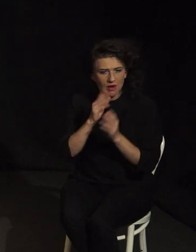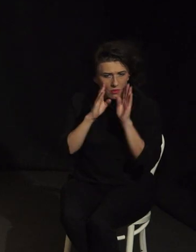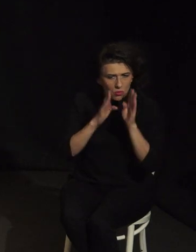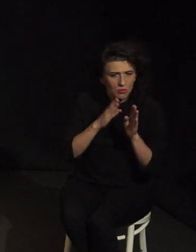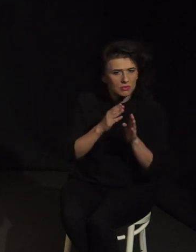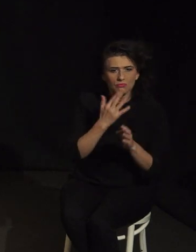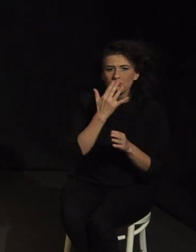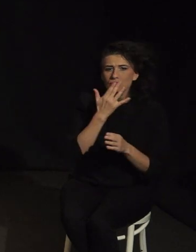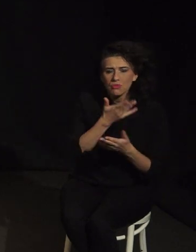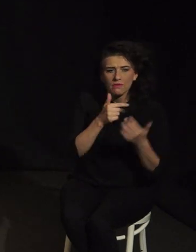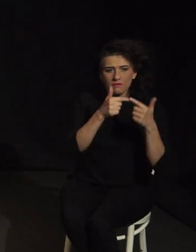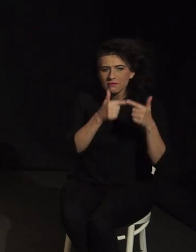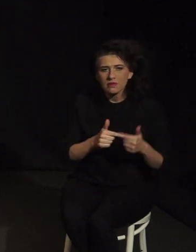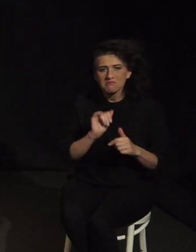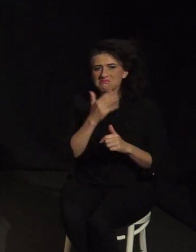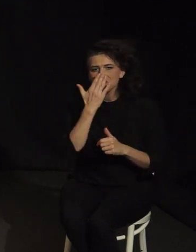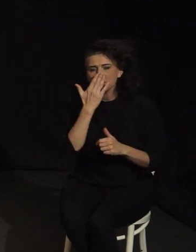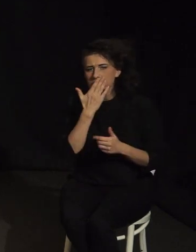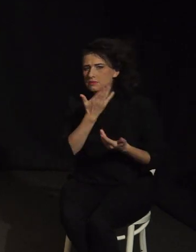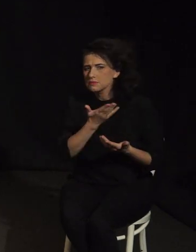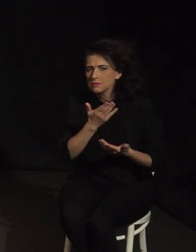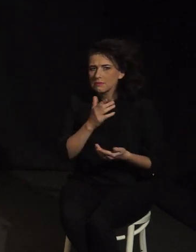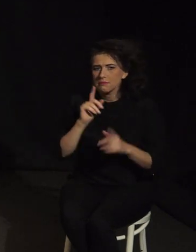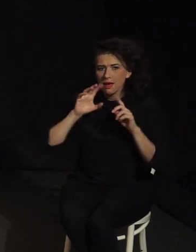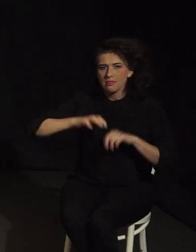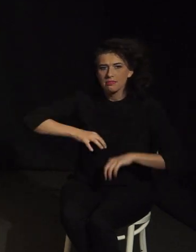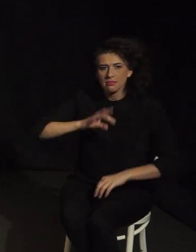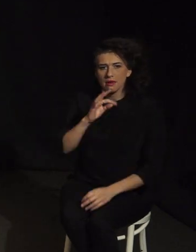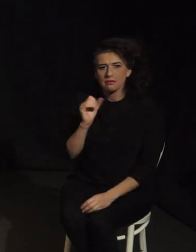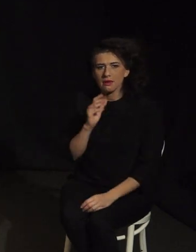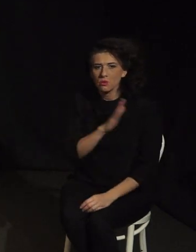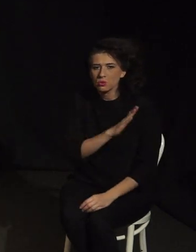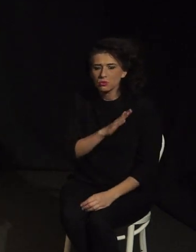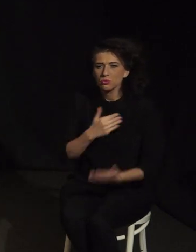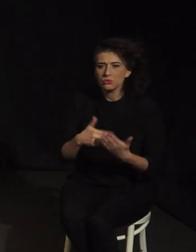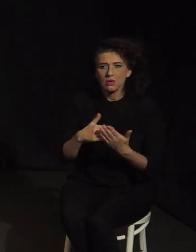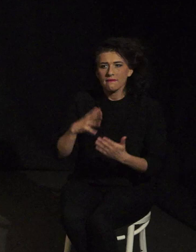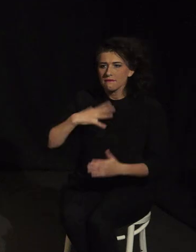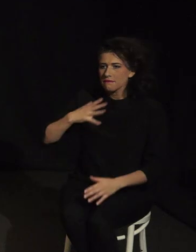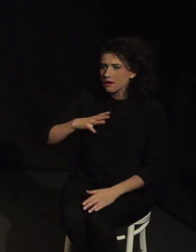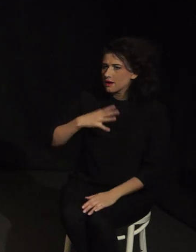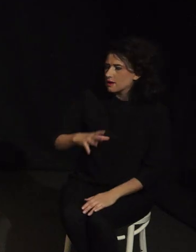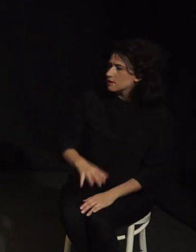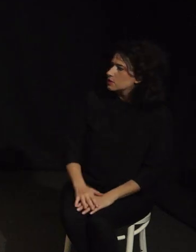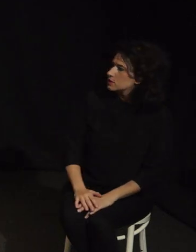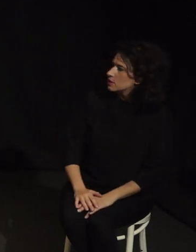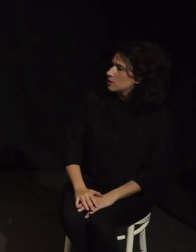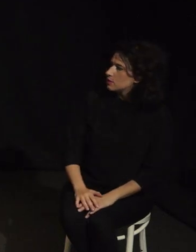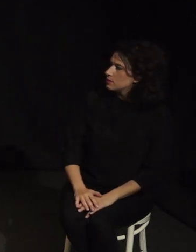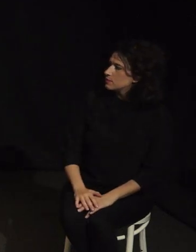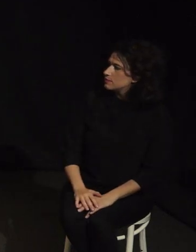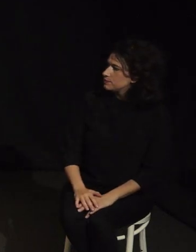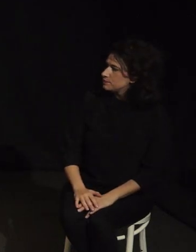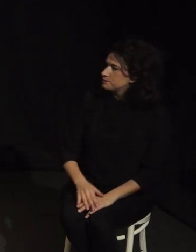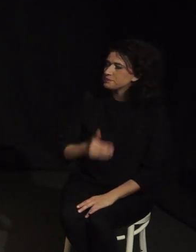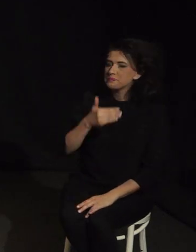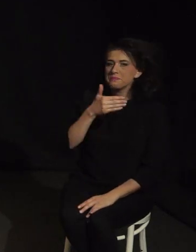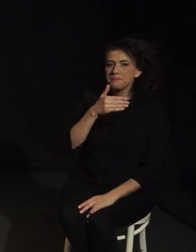on declaiming "Pan Tadeusz." At the end, we heard that Mickiewicz put it in the books.